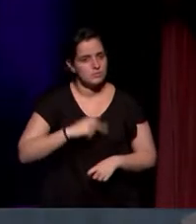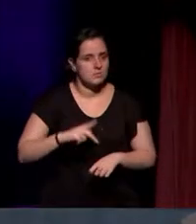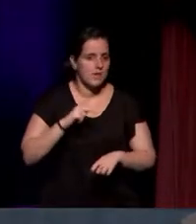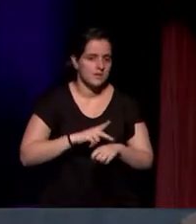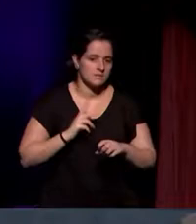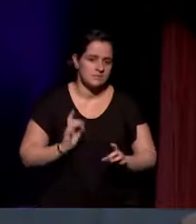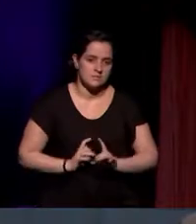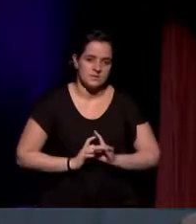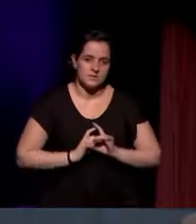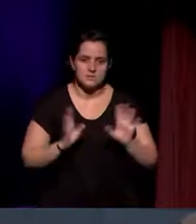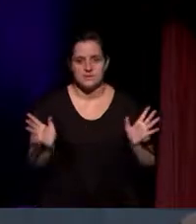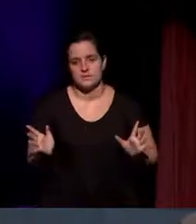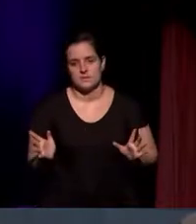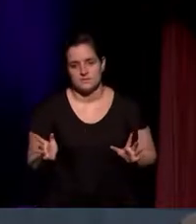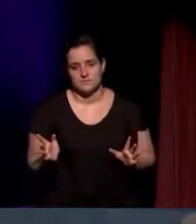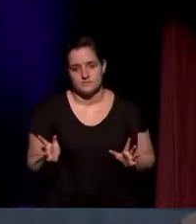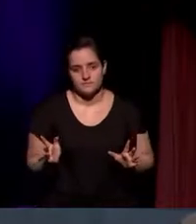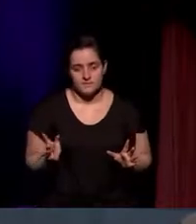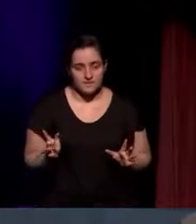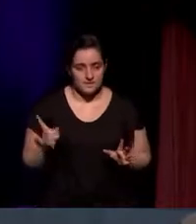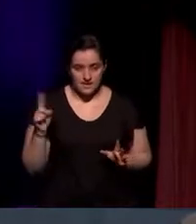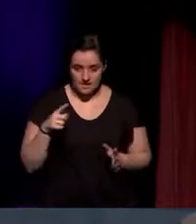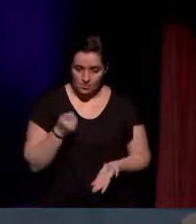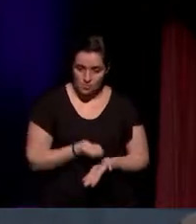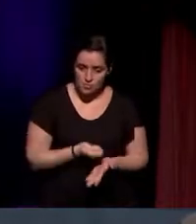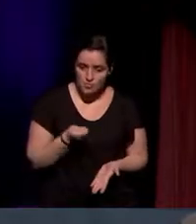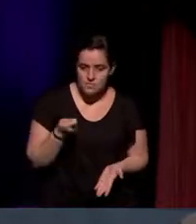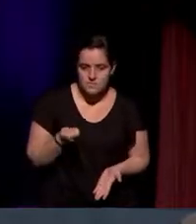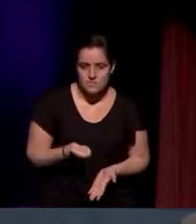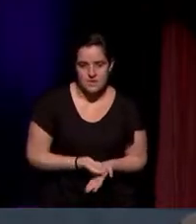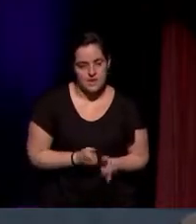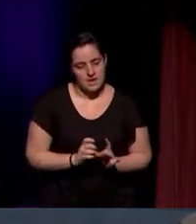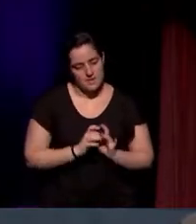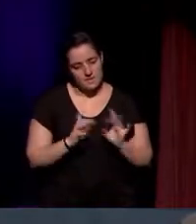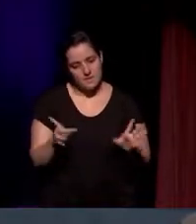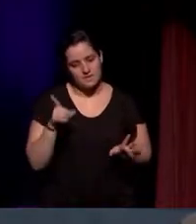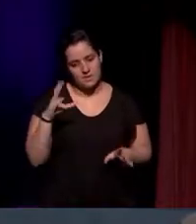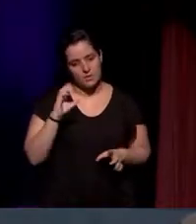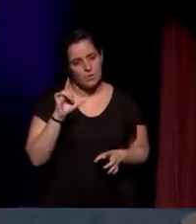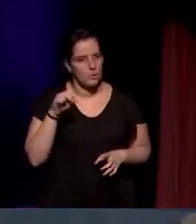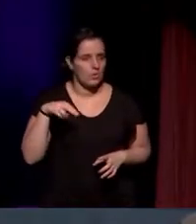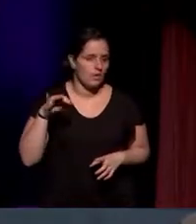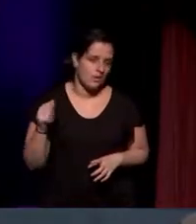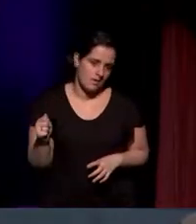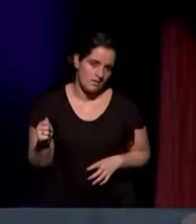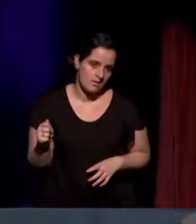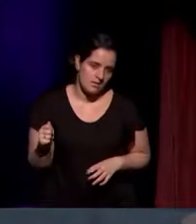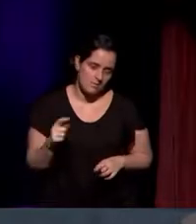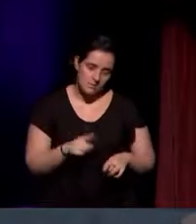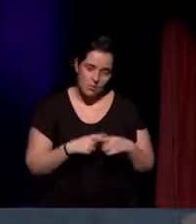to release, no, to be forced to free their colonies by force of the Liberation Movement.